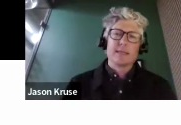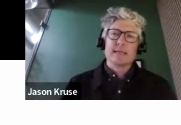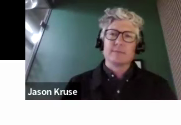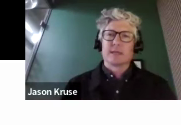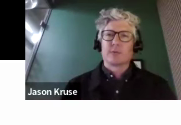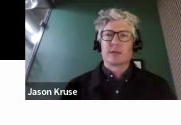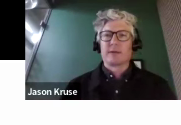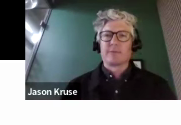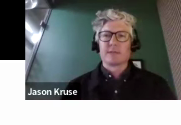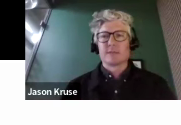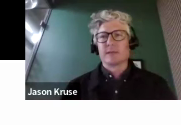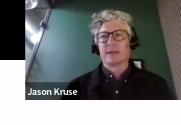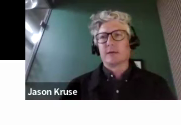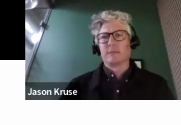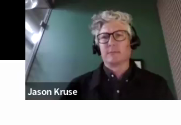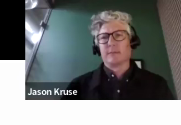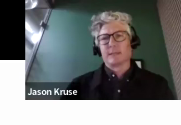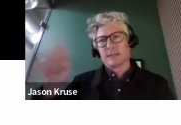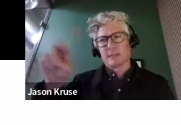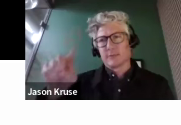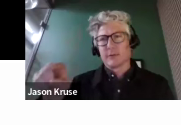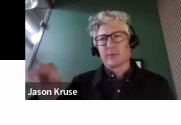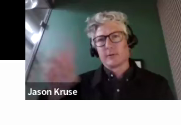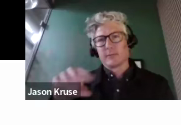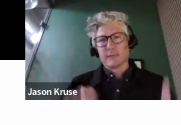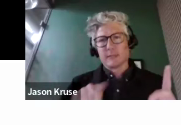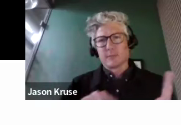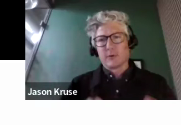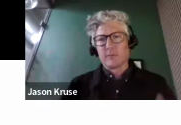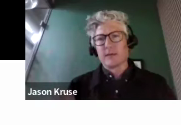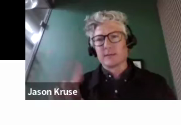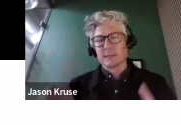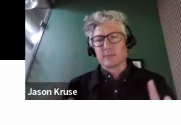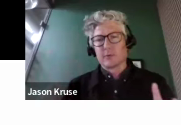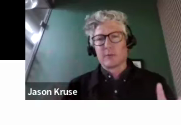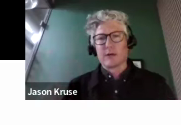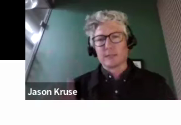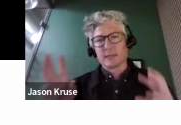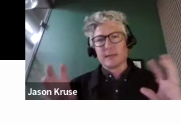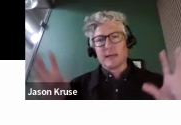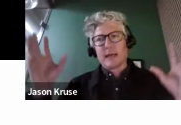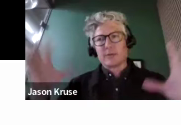and teams can quickly reference this and be like, oh, that makes sense. This is really important, this is important to me, this is important to our project.